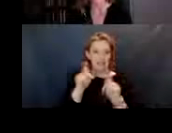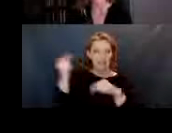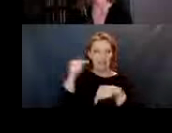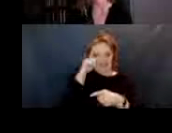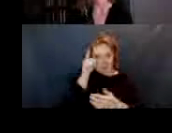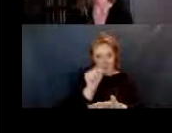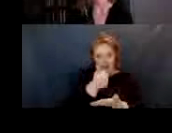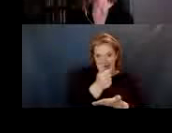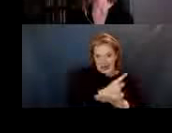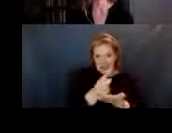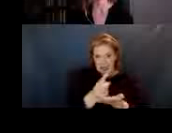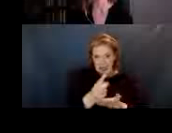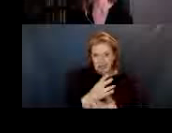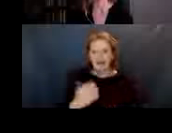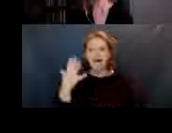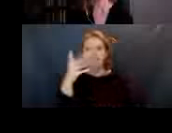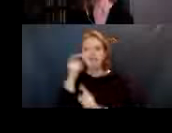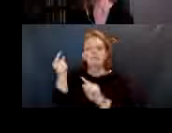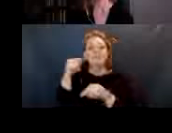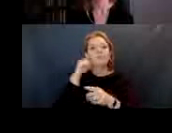stay residents over the past two years.